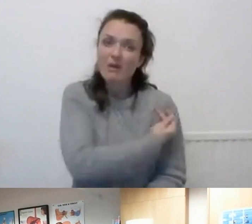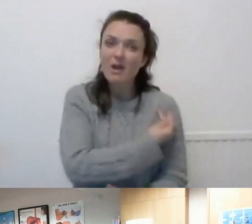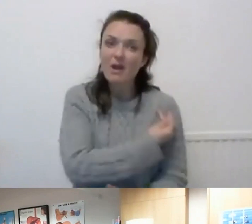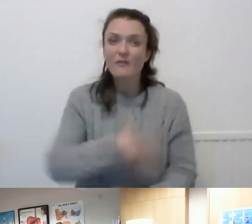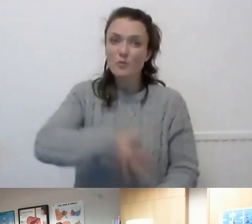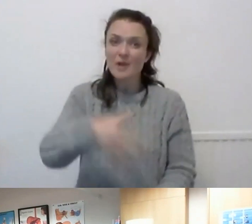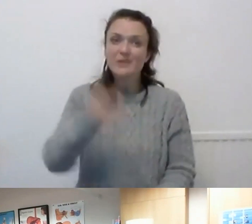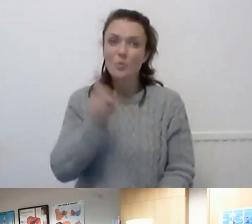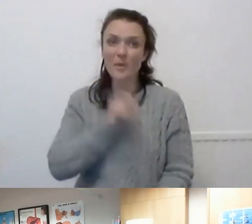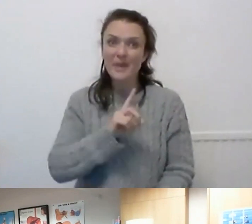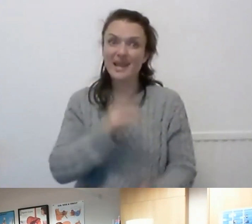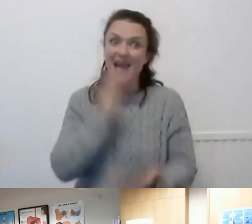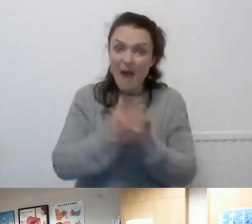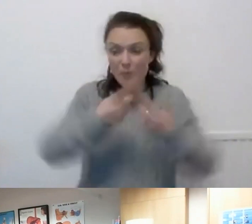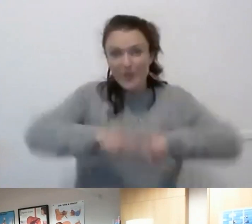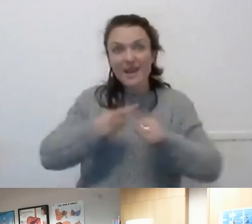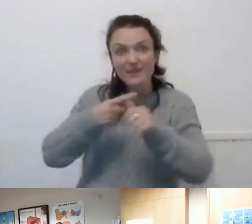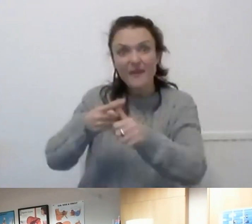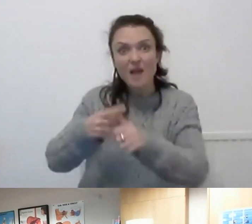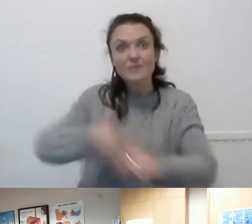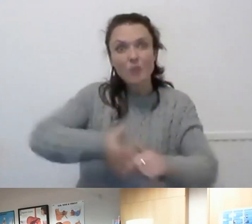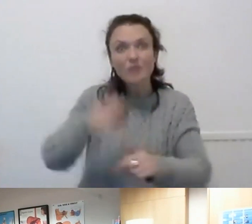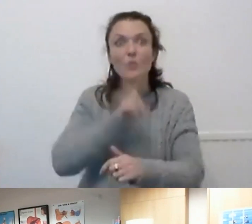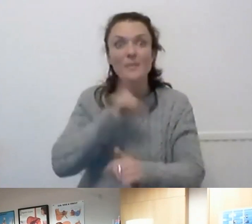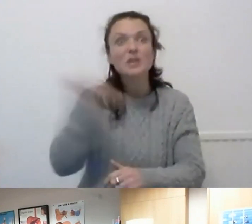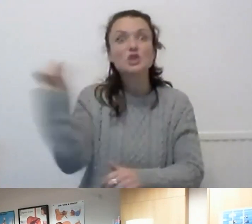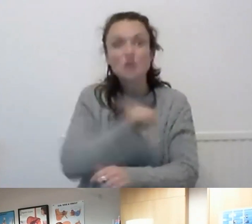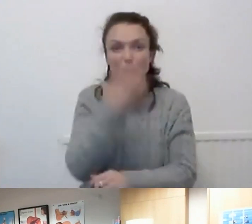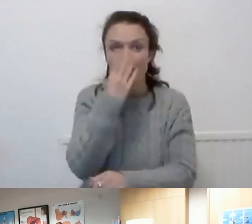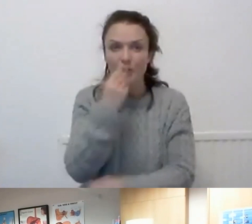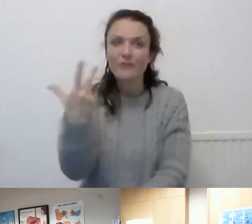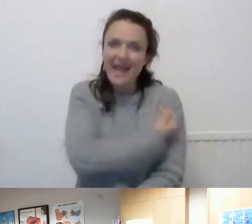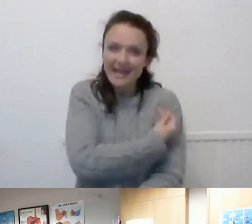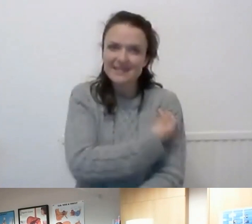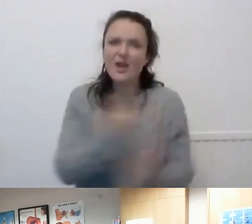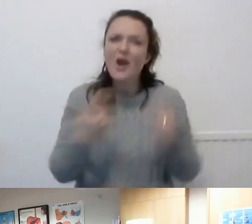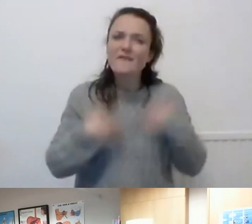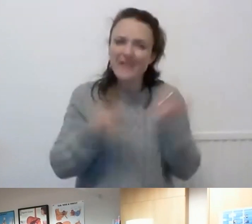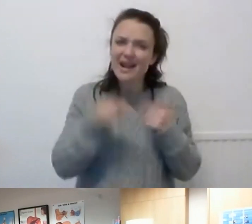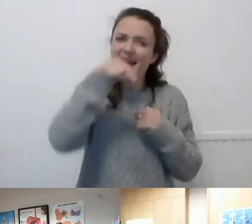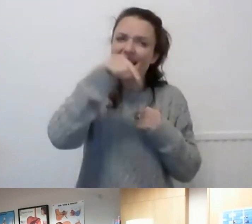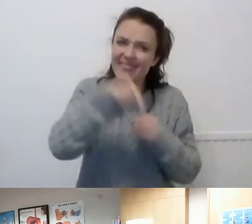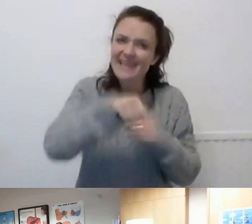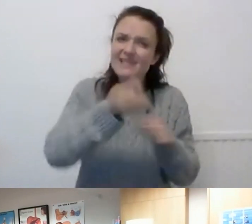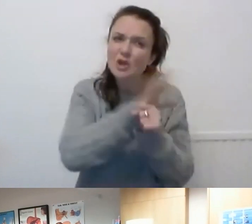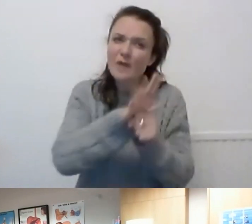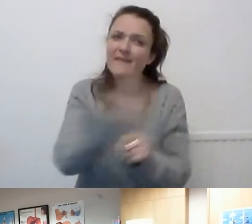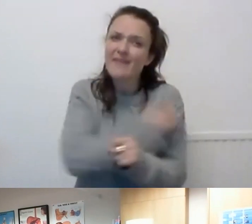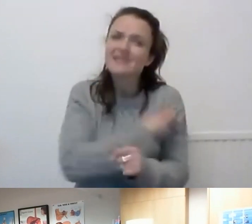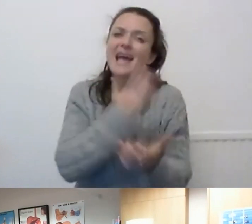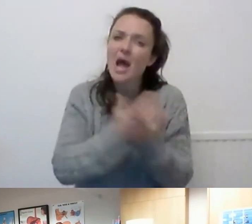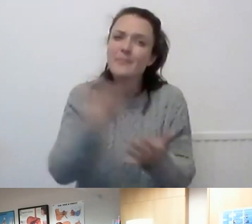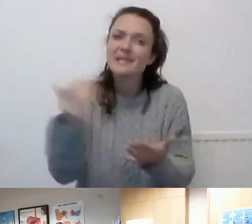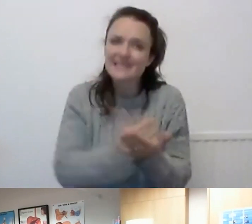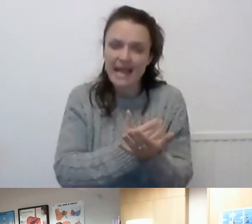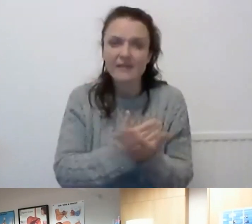those situations where we wanted to take it carefully look at look at the evidence as it